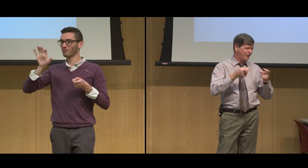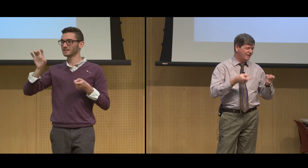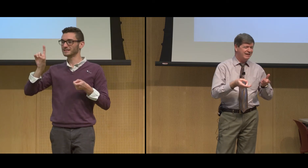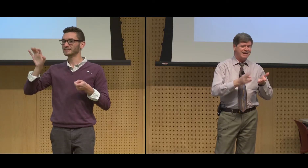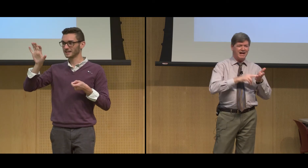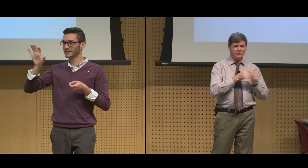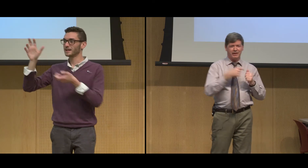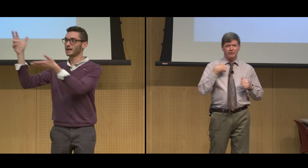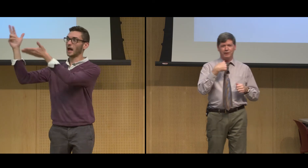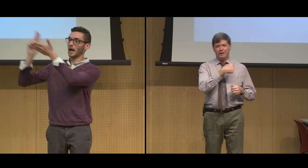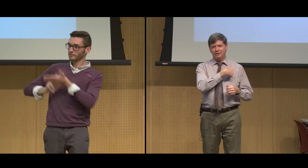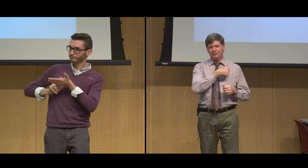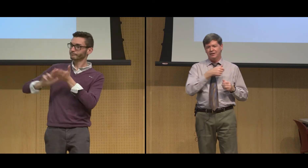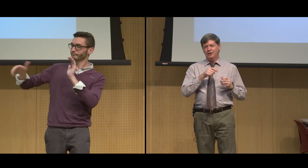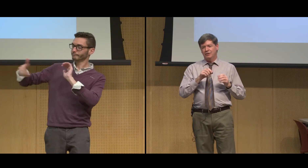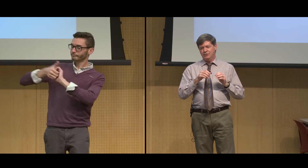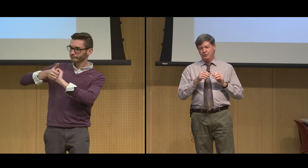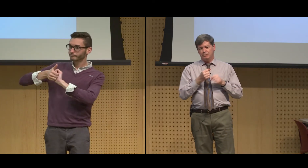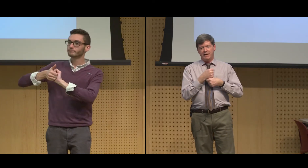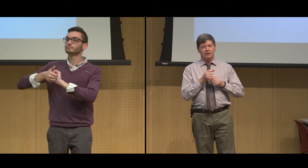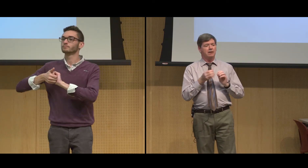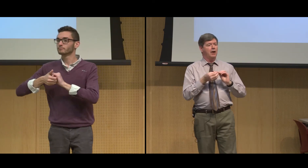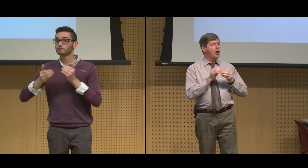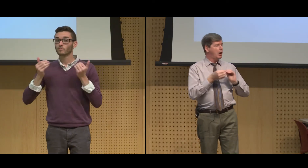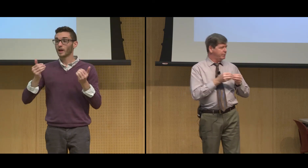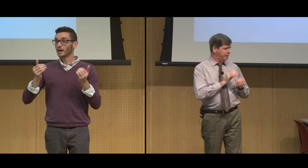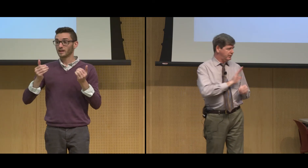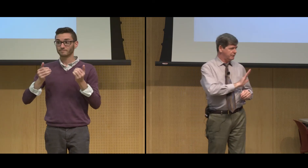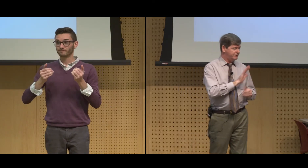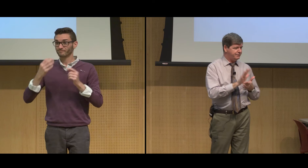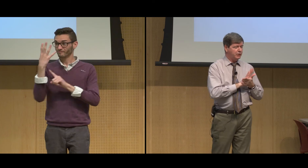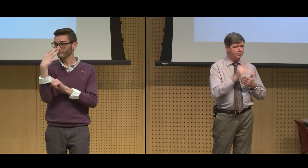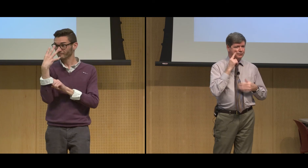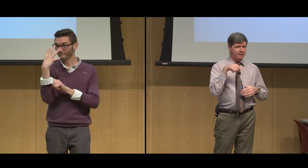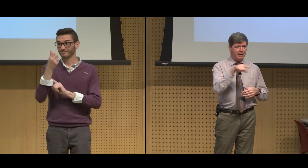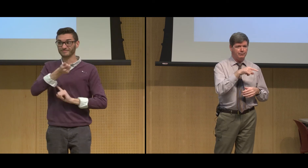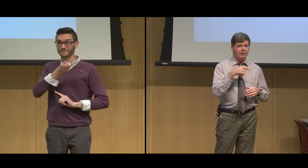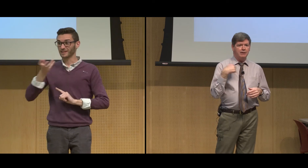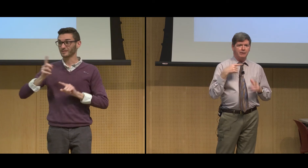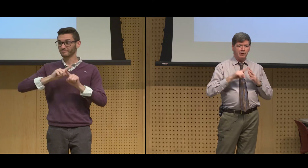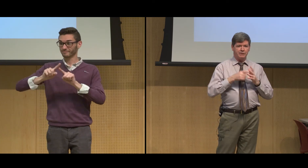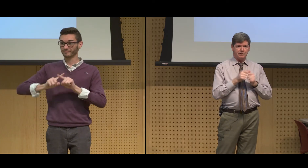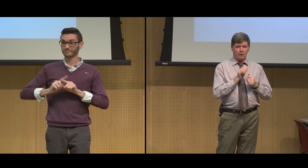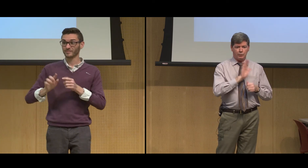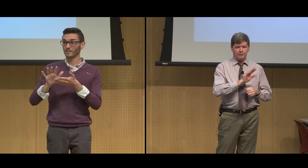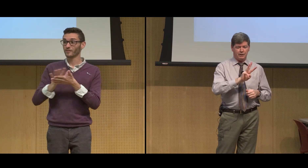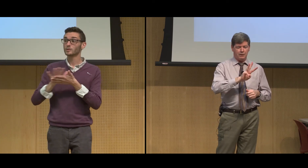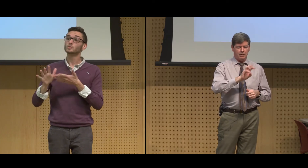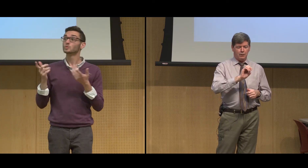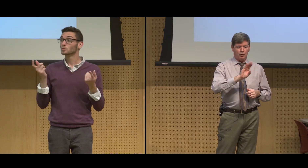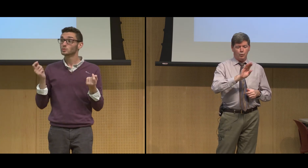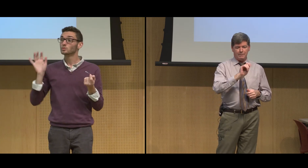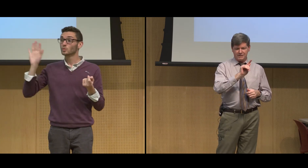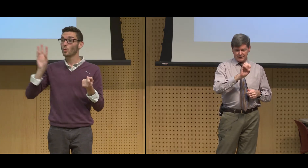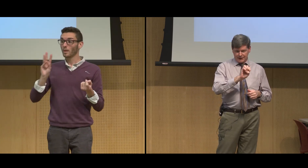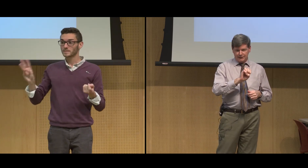contracted with us to make a number of films for them, and we would start with their web site